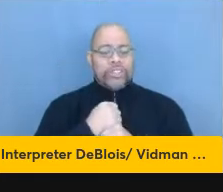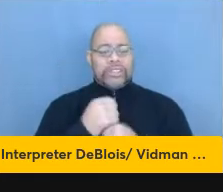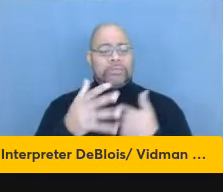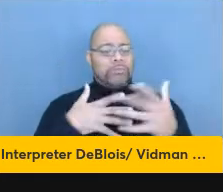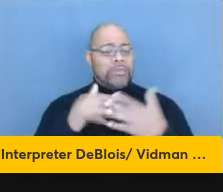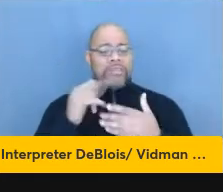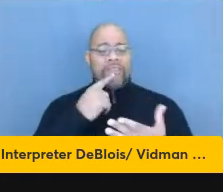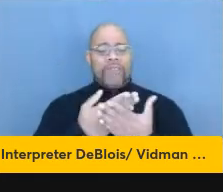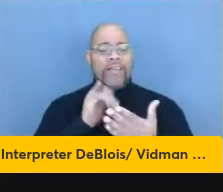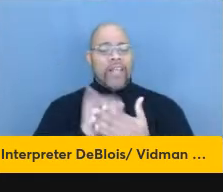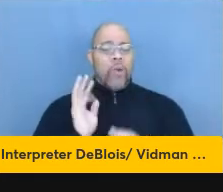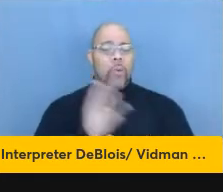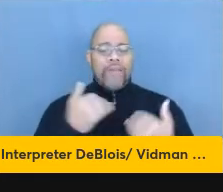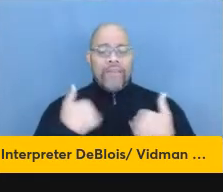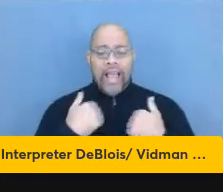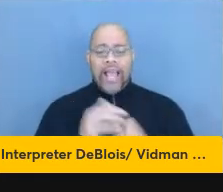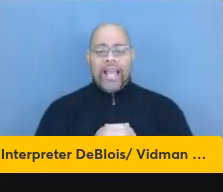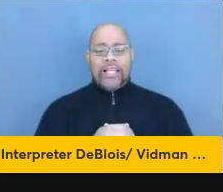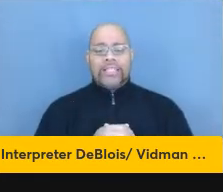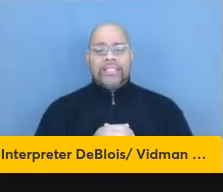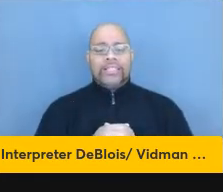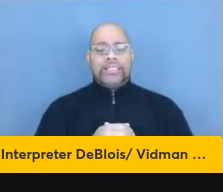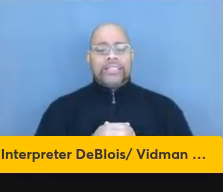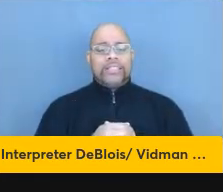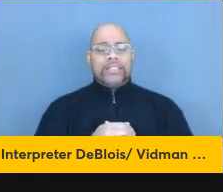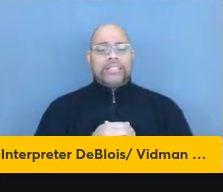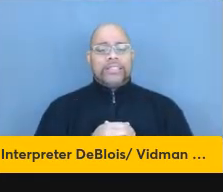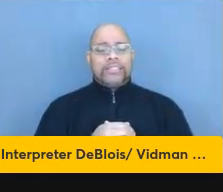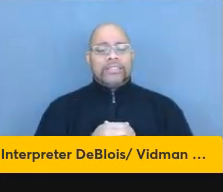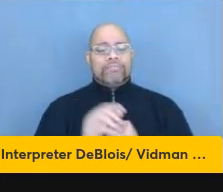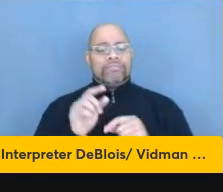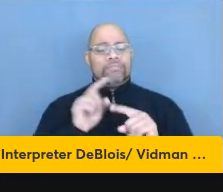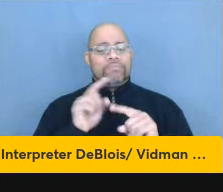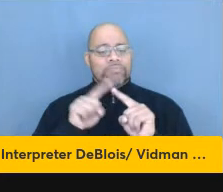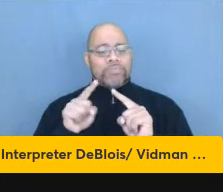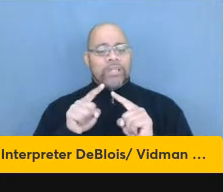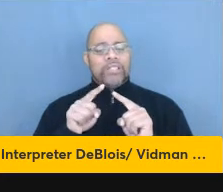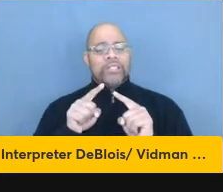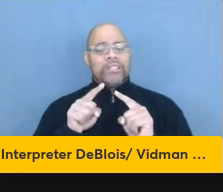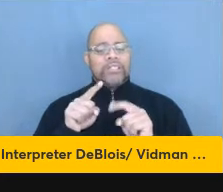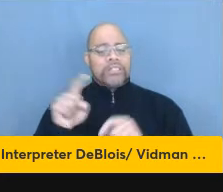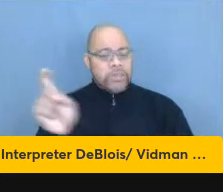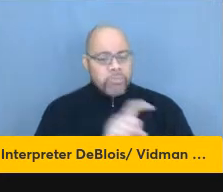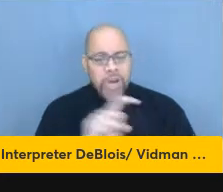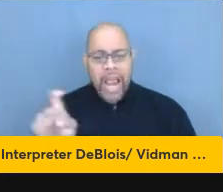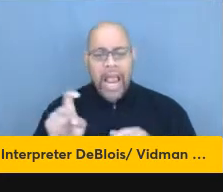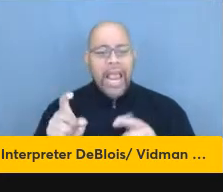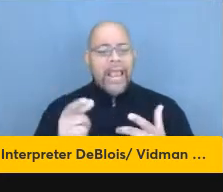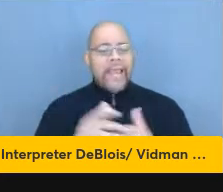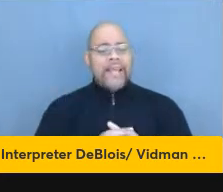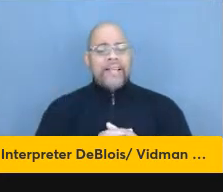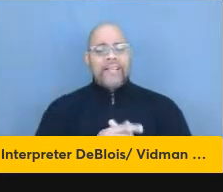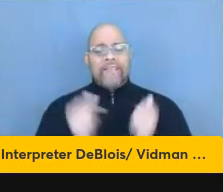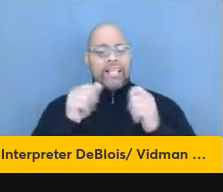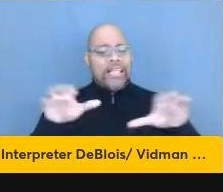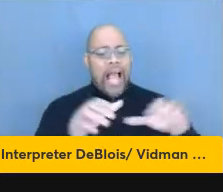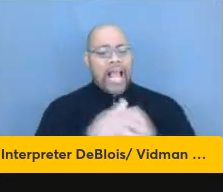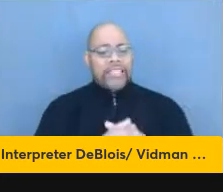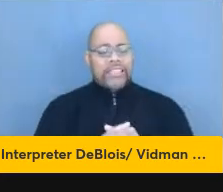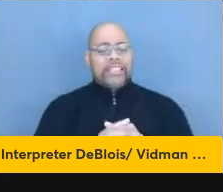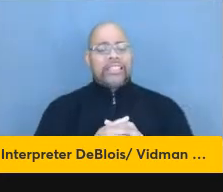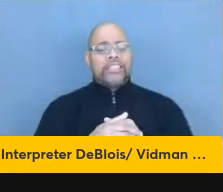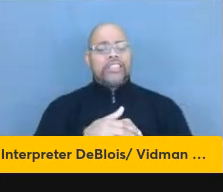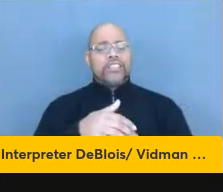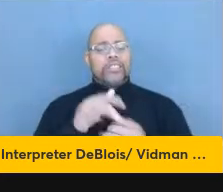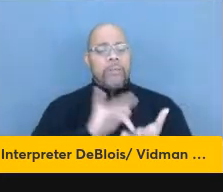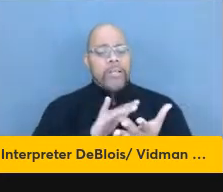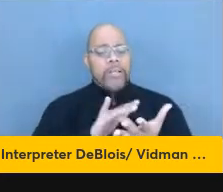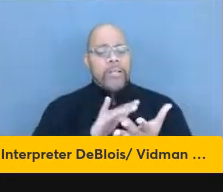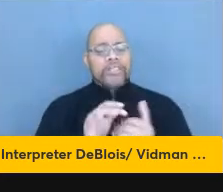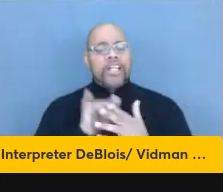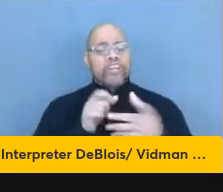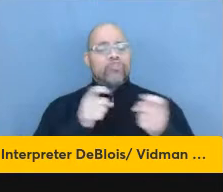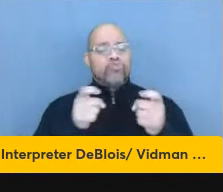that we've had bed nets, intermittent residual spraying fast acting drugs, like artemisinin to control to treat the